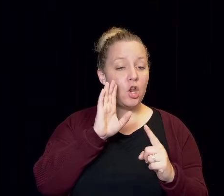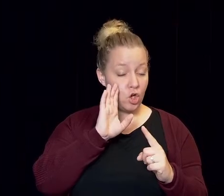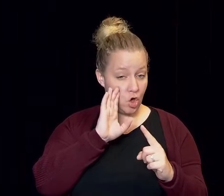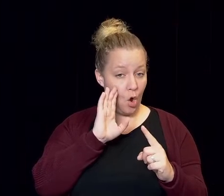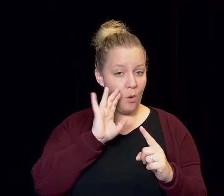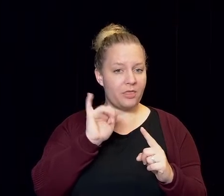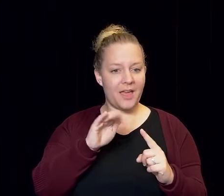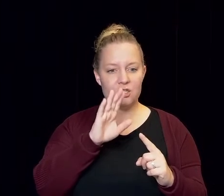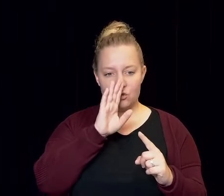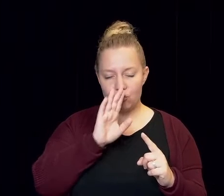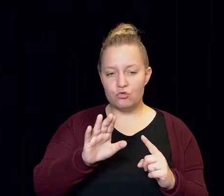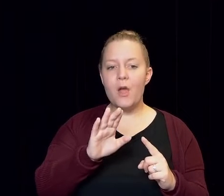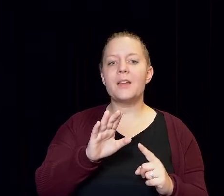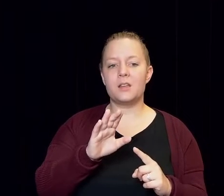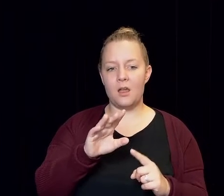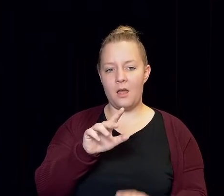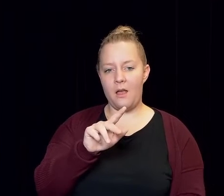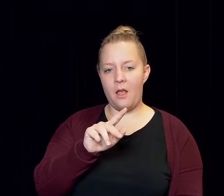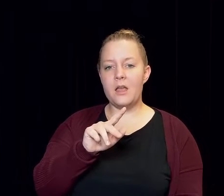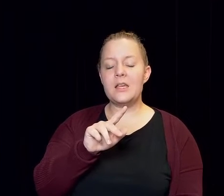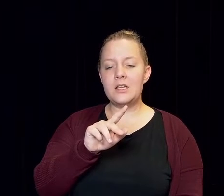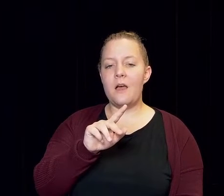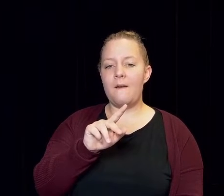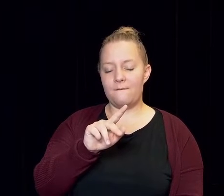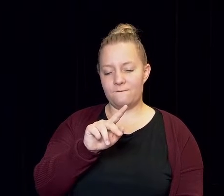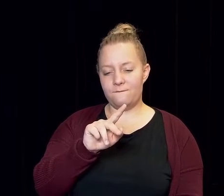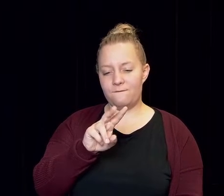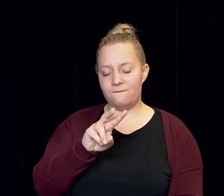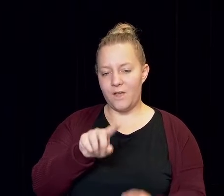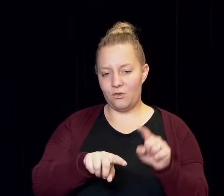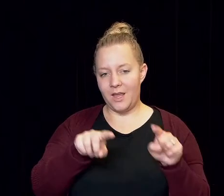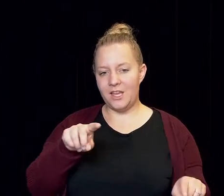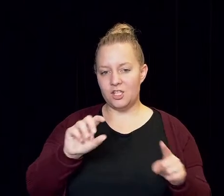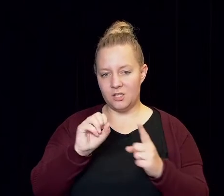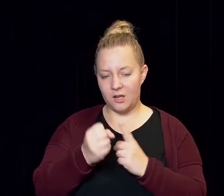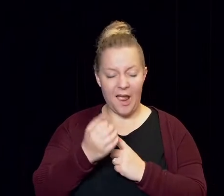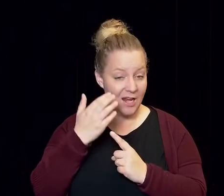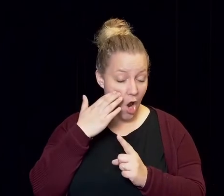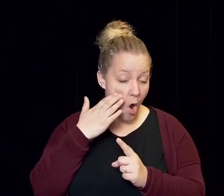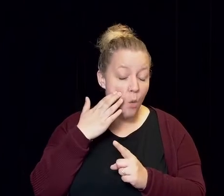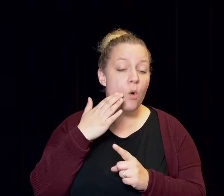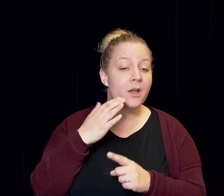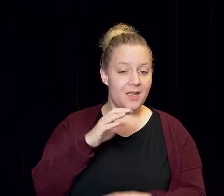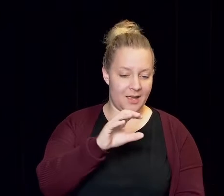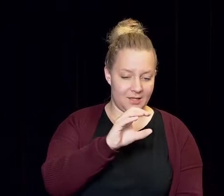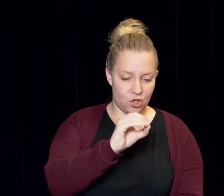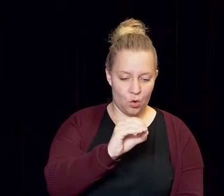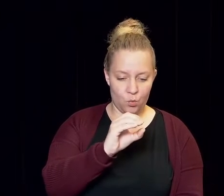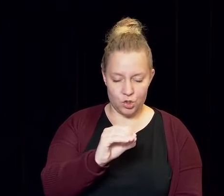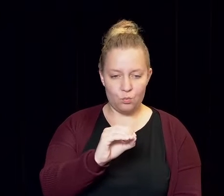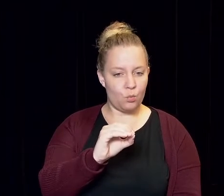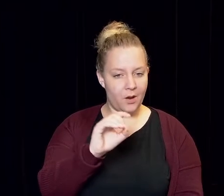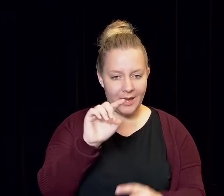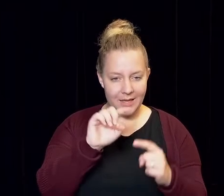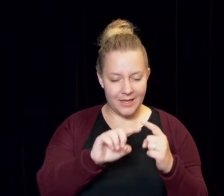a direct variation scenario situation. I know that 0 divided by 0 can not be calculated because